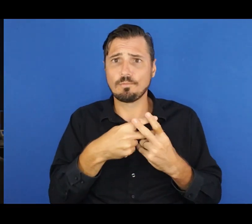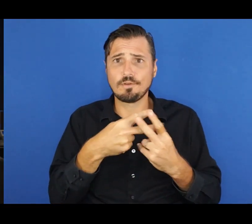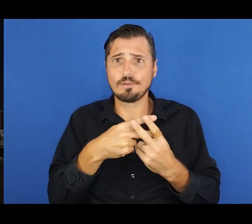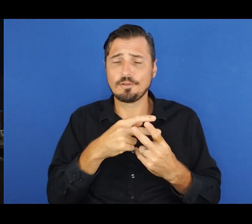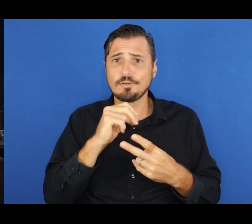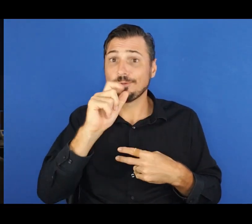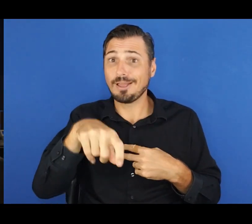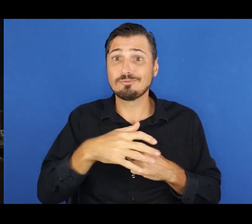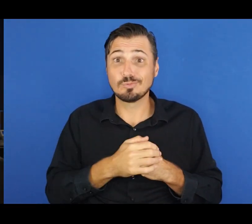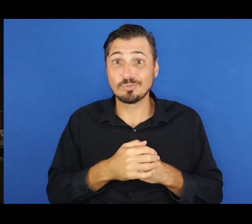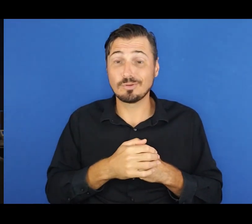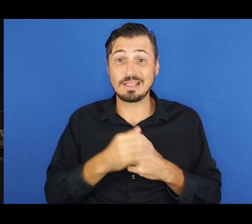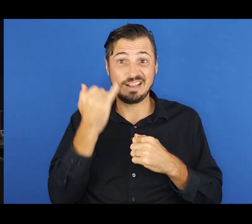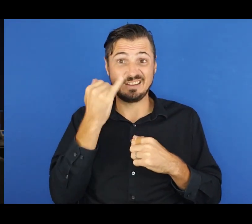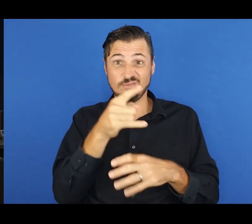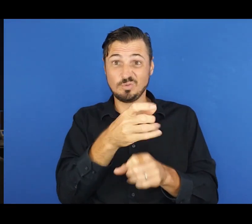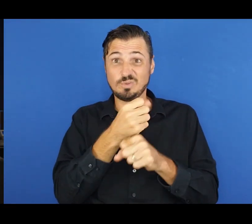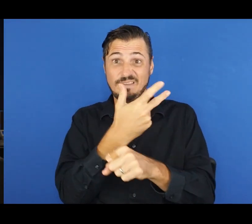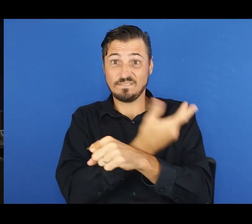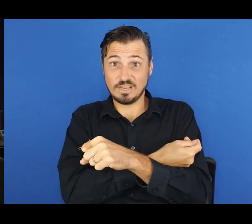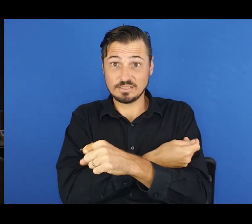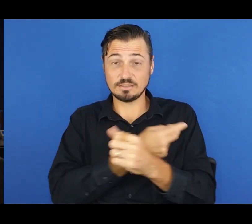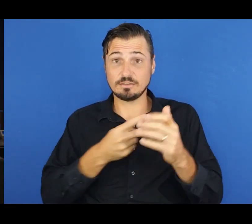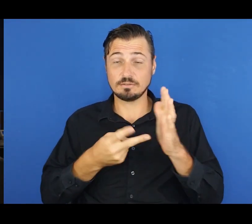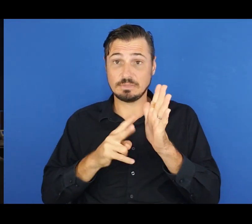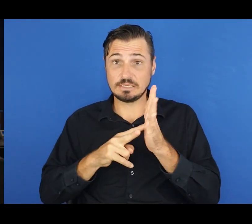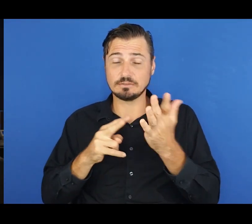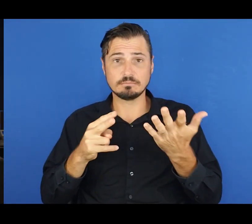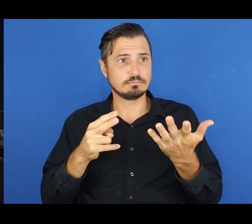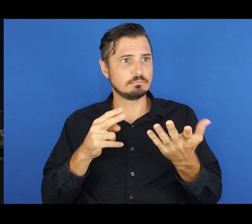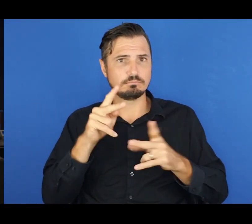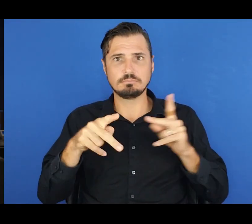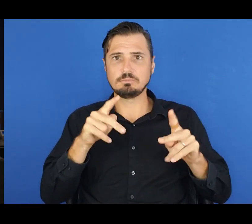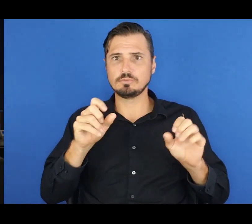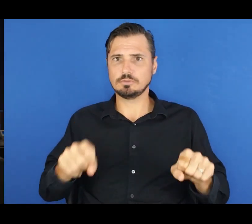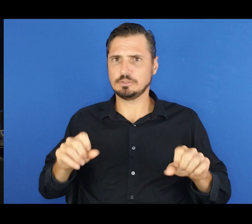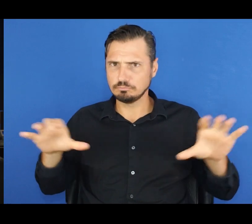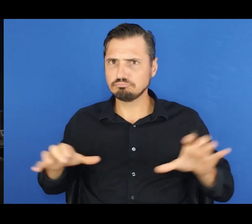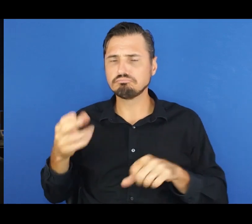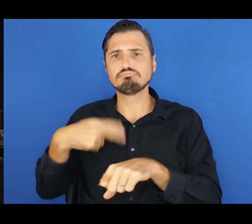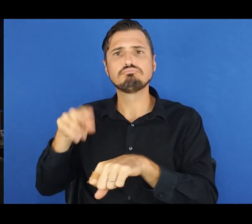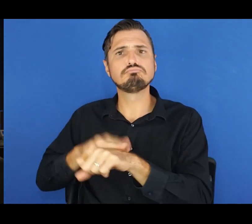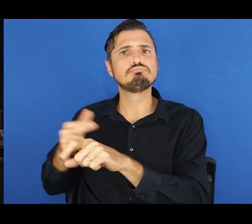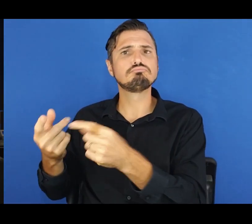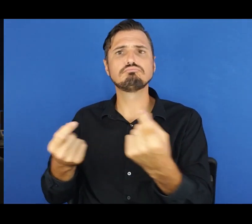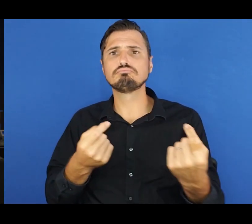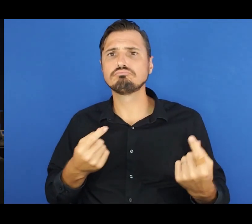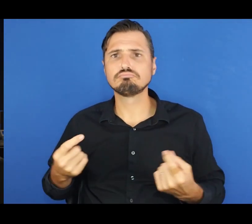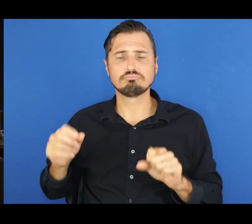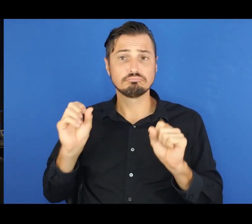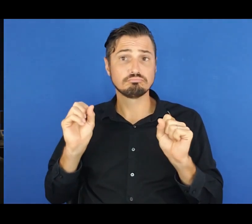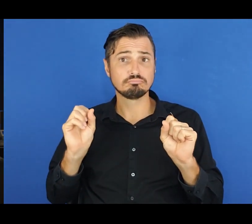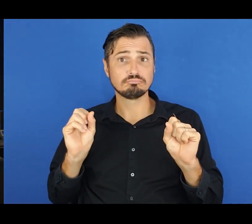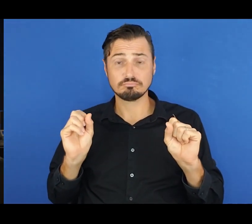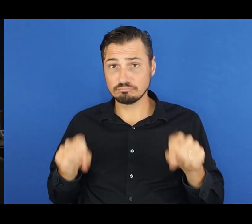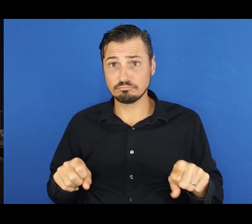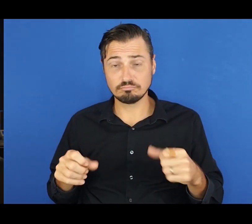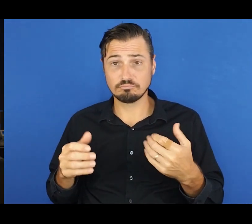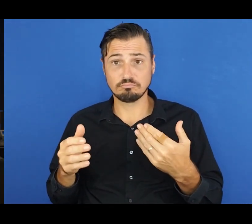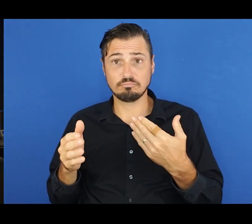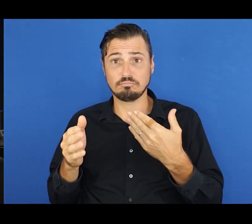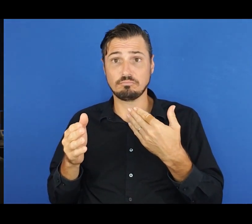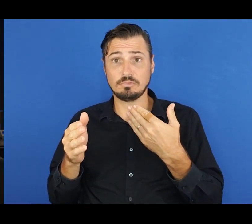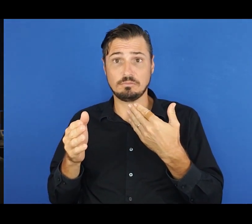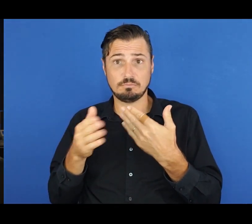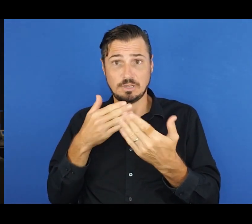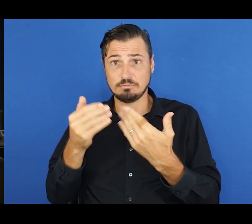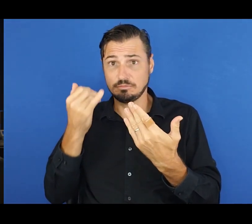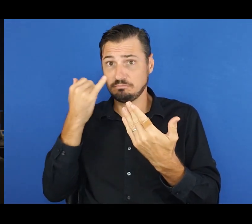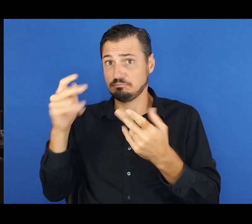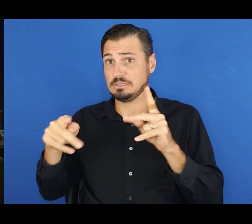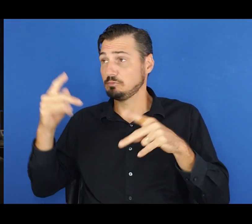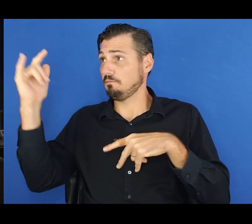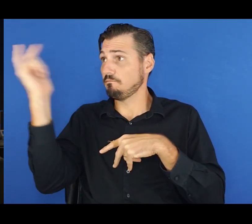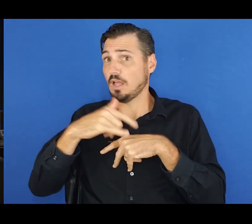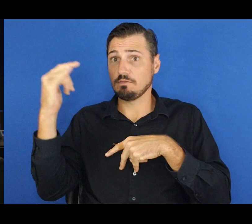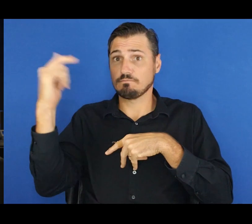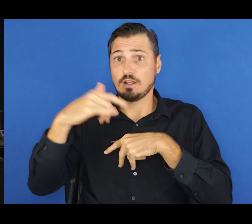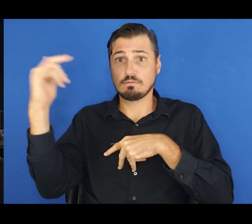Being vaccinated now will allow residents to continue their usual activities even if, as we anticipate, we do have travel-related cases in our community